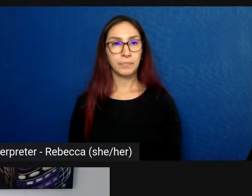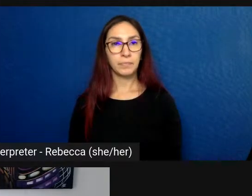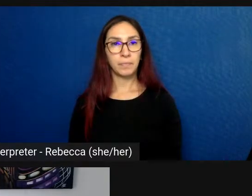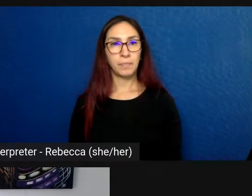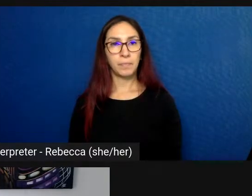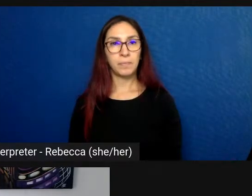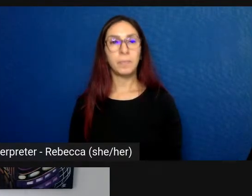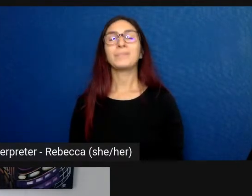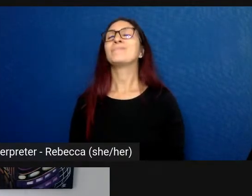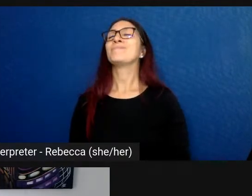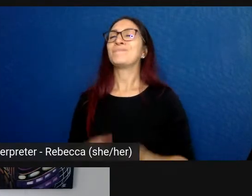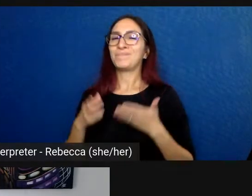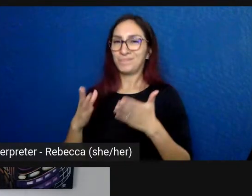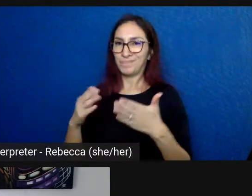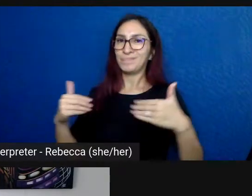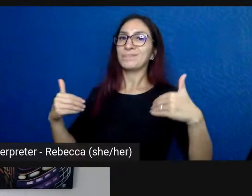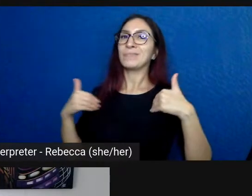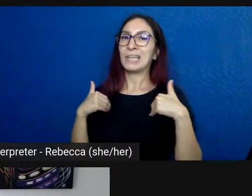Any suggestions for accessibility?